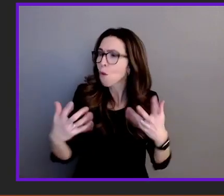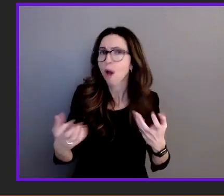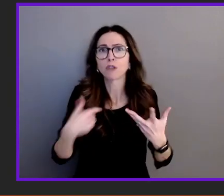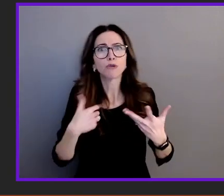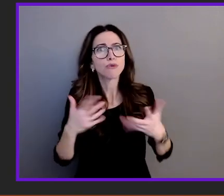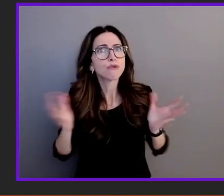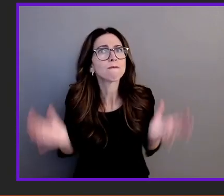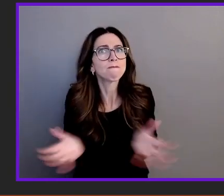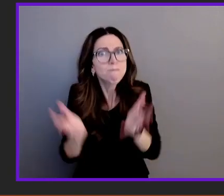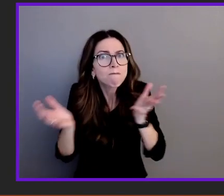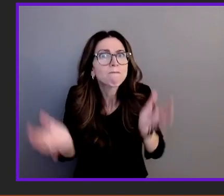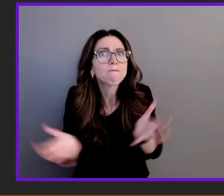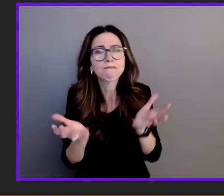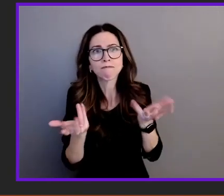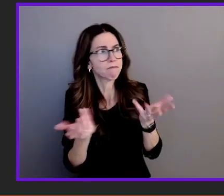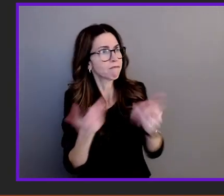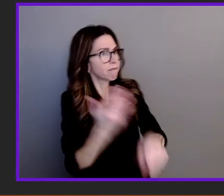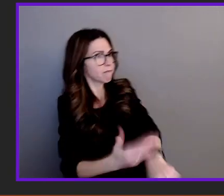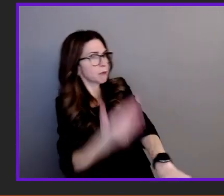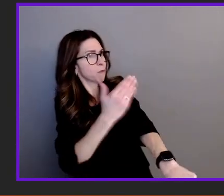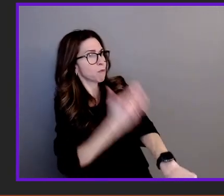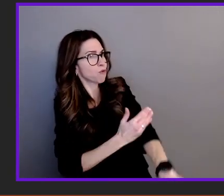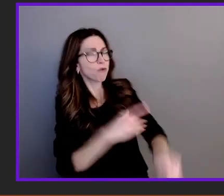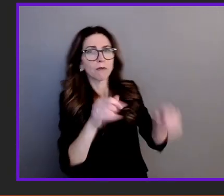To improve the benefits of arts for society.